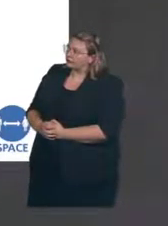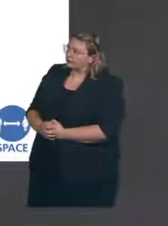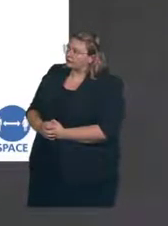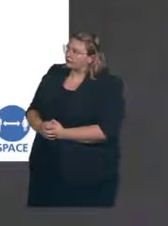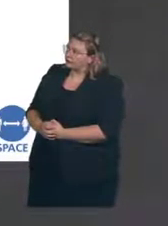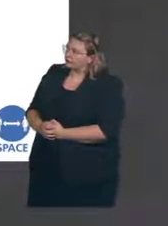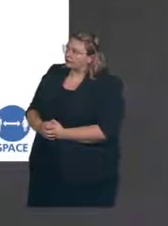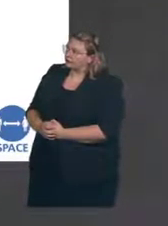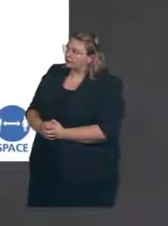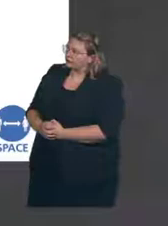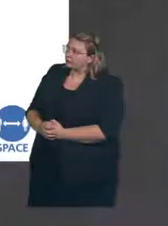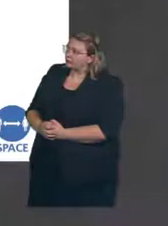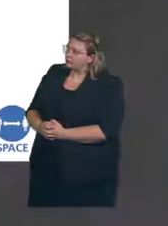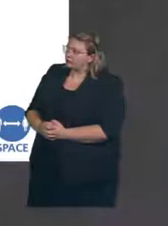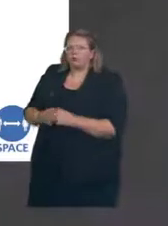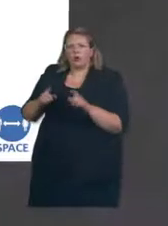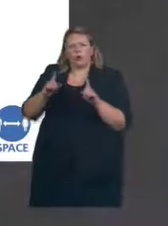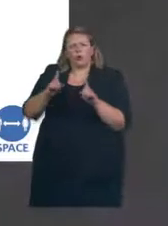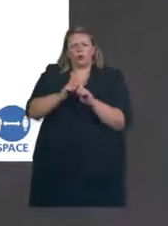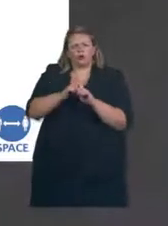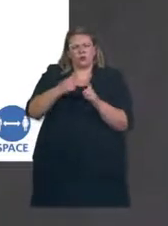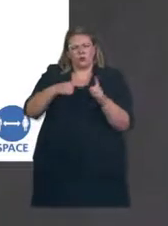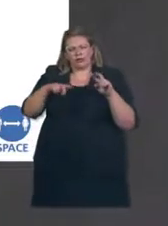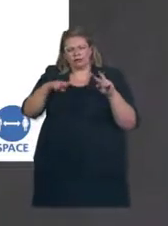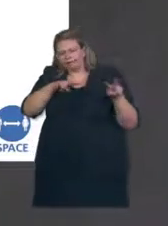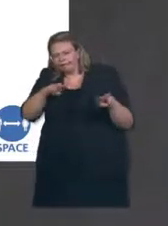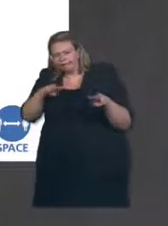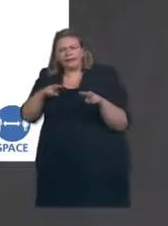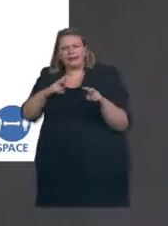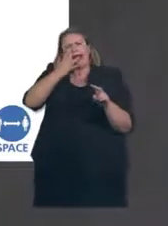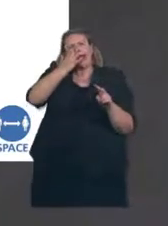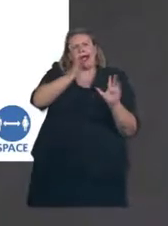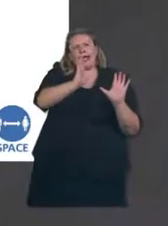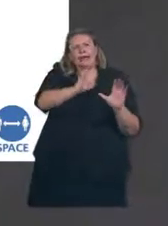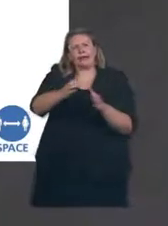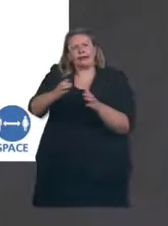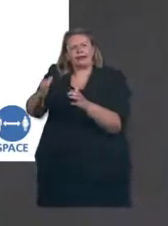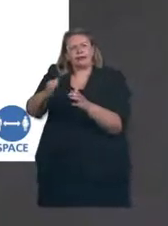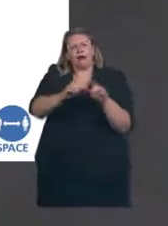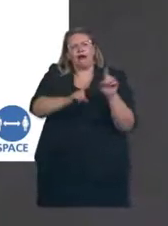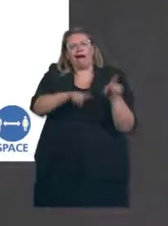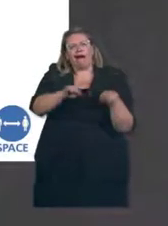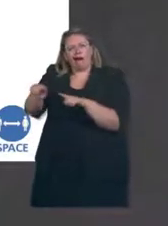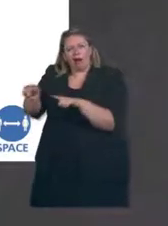There's some um very good news in this and that's the bottom of this graph what that shows is that